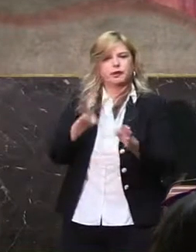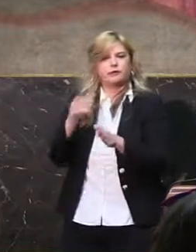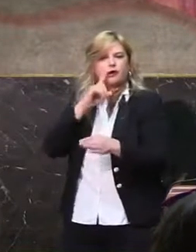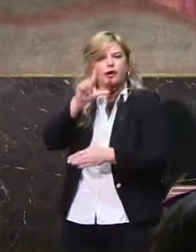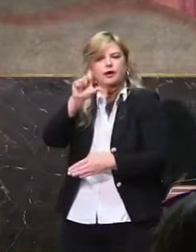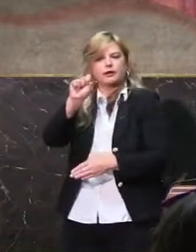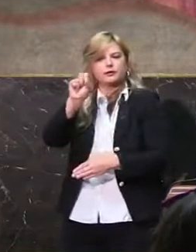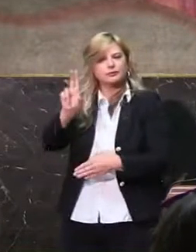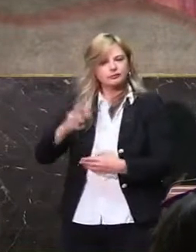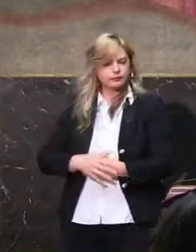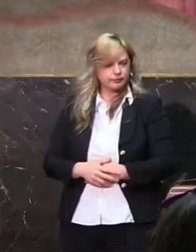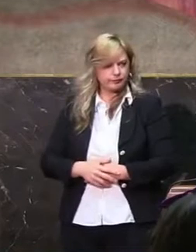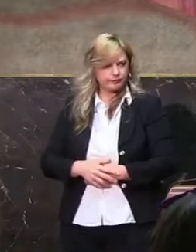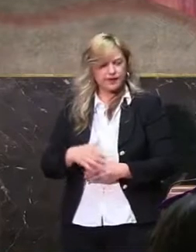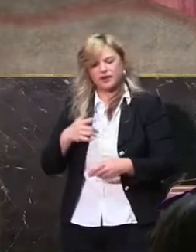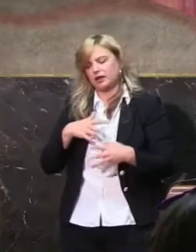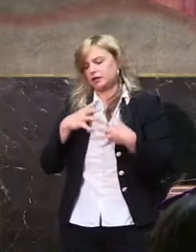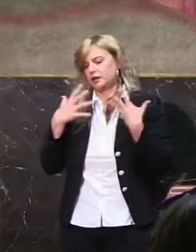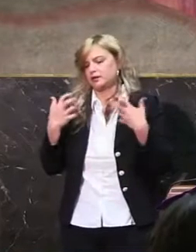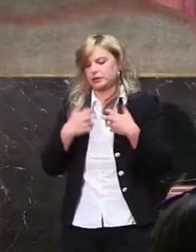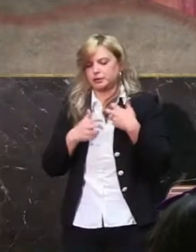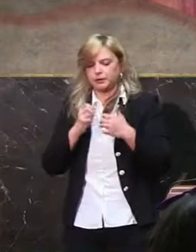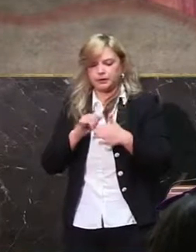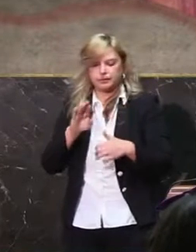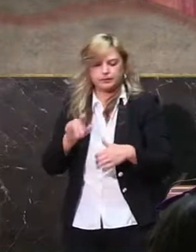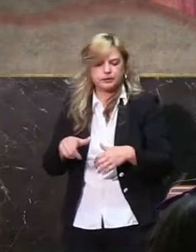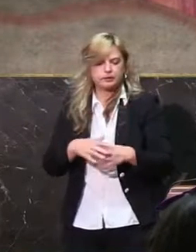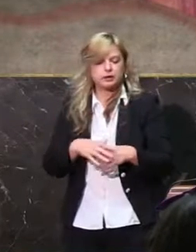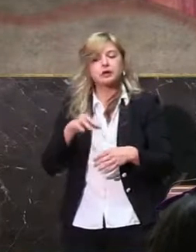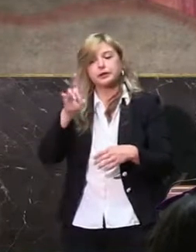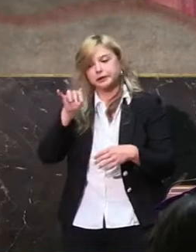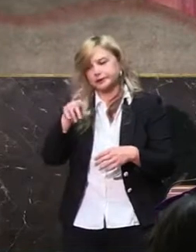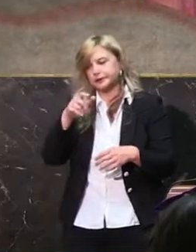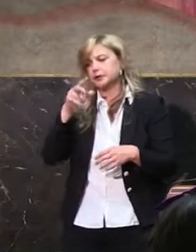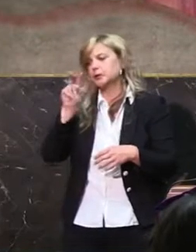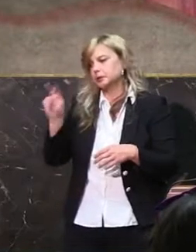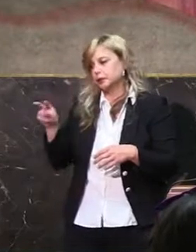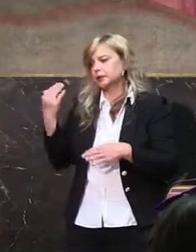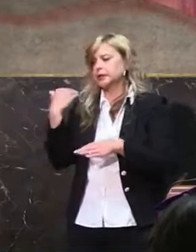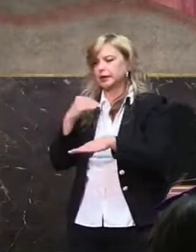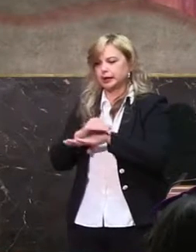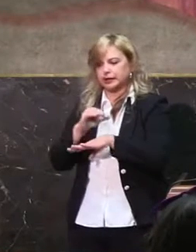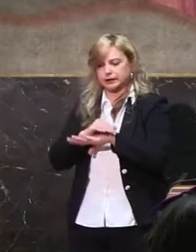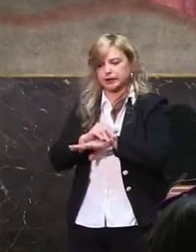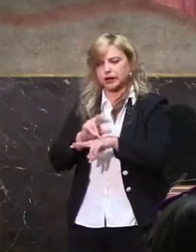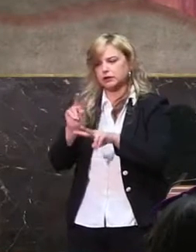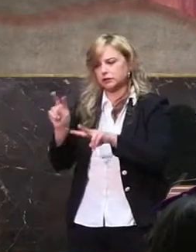problems with the bill I did watch last night, the passion on the floor of